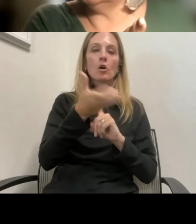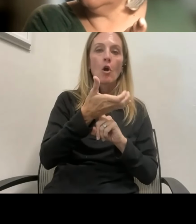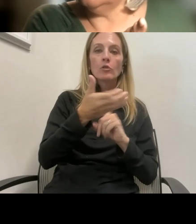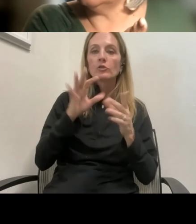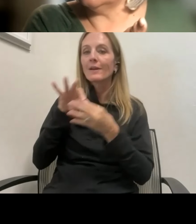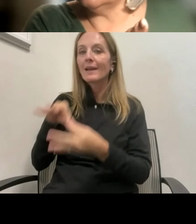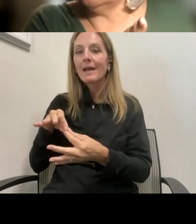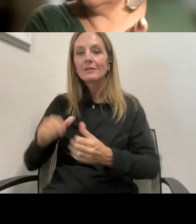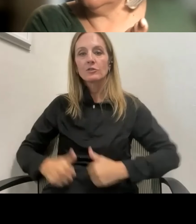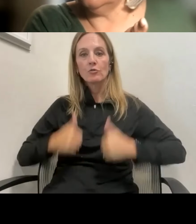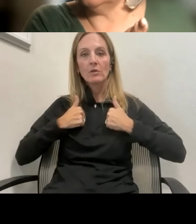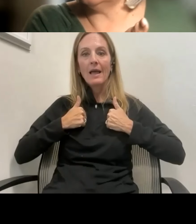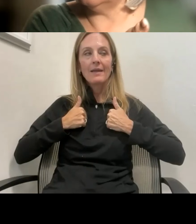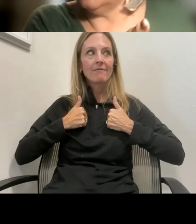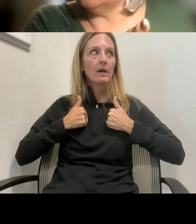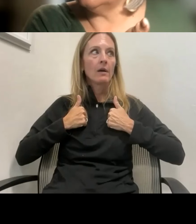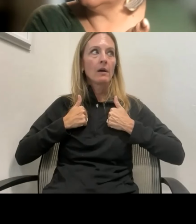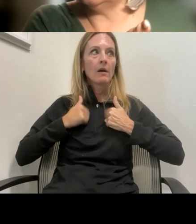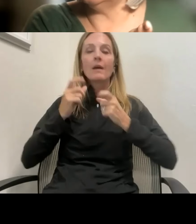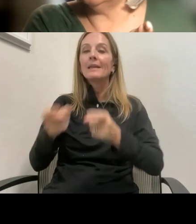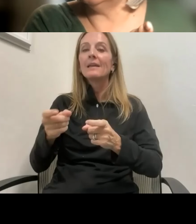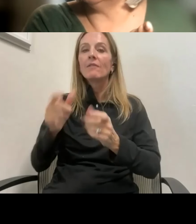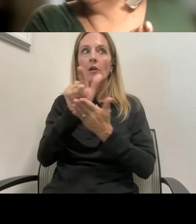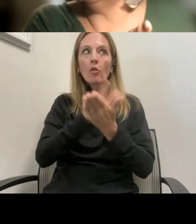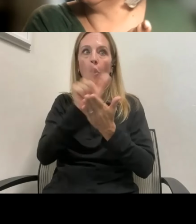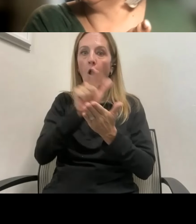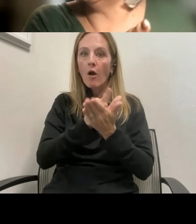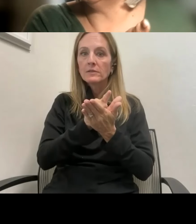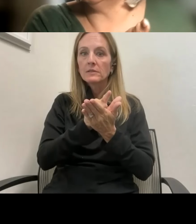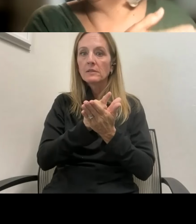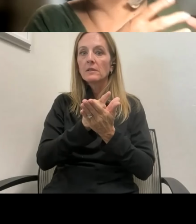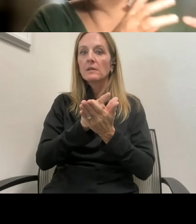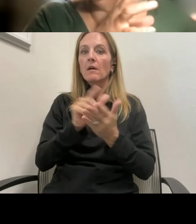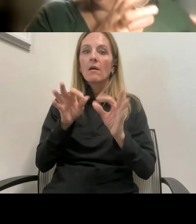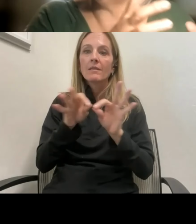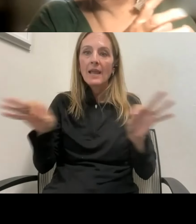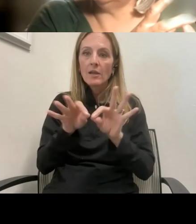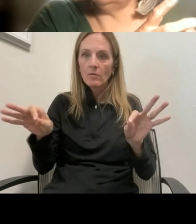laws, our sacred laws, our language and our homelands and the more connection we have,